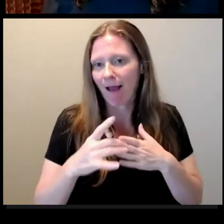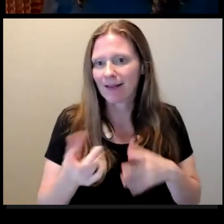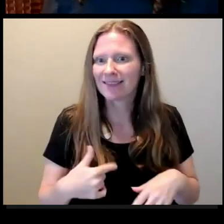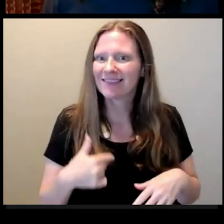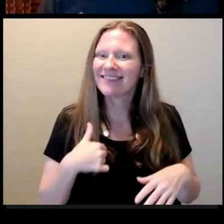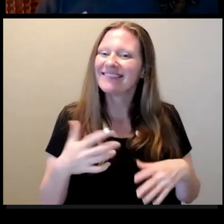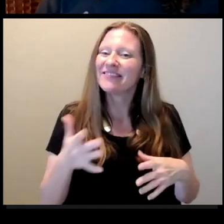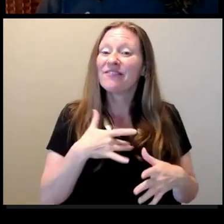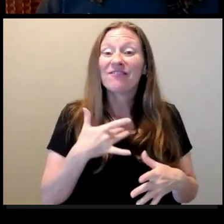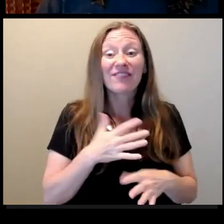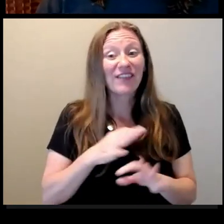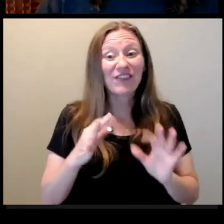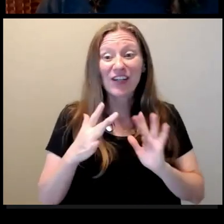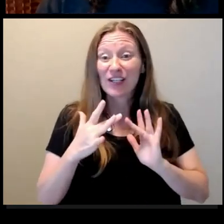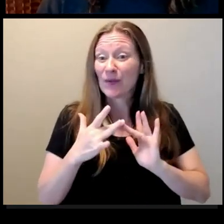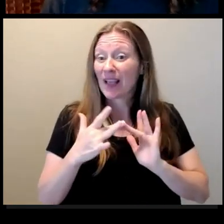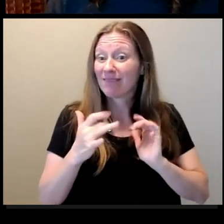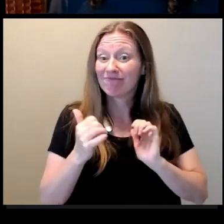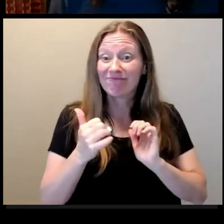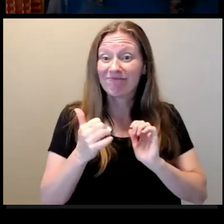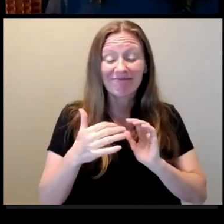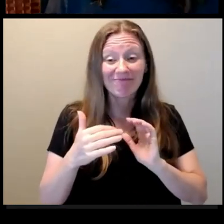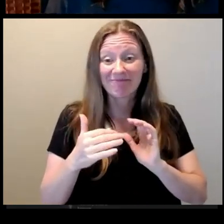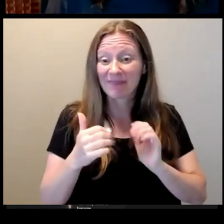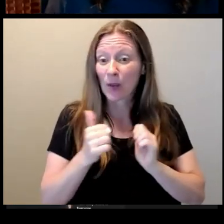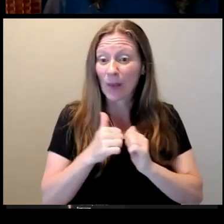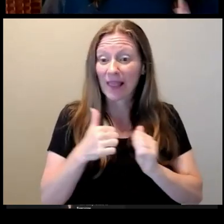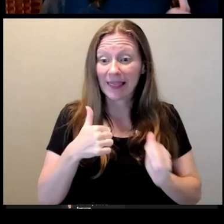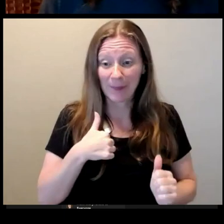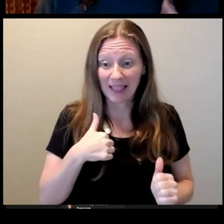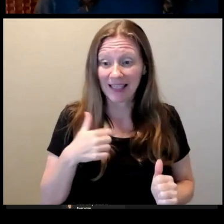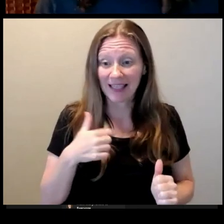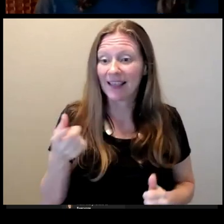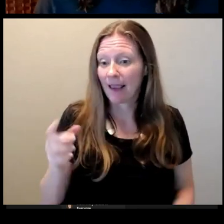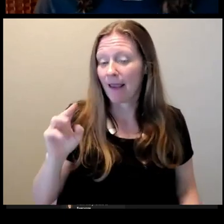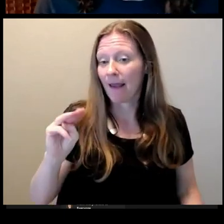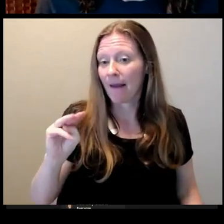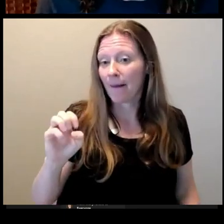Feel free to connect with me at Meryl@equalentry.com.